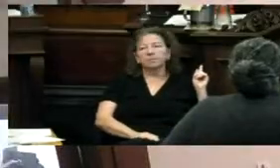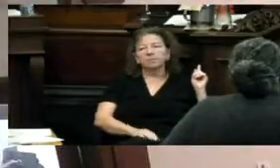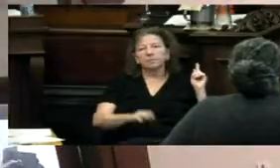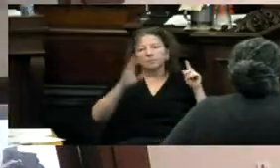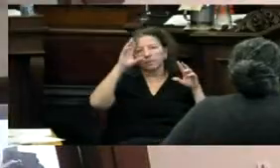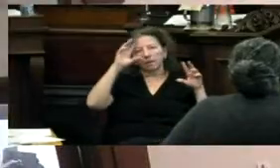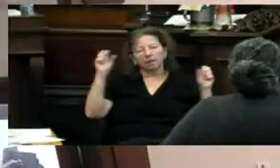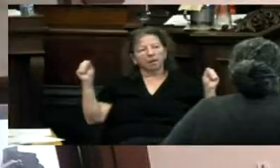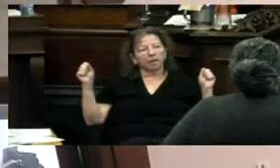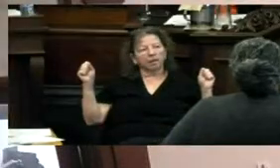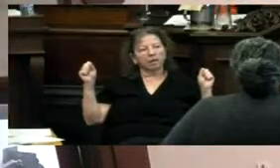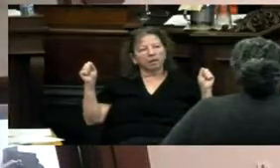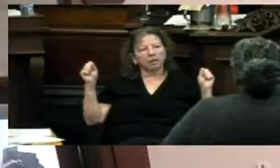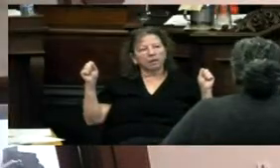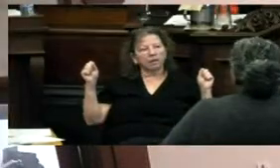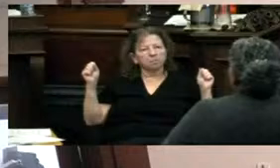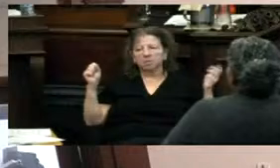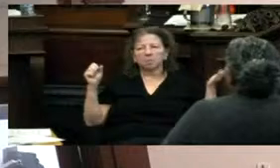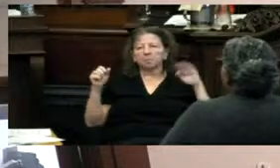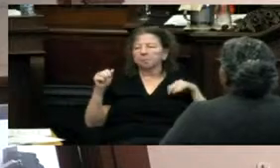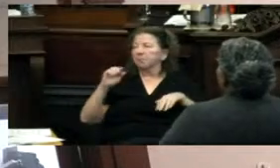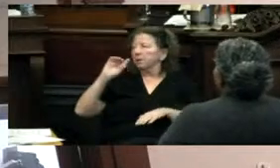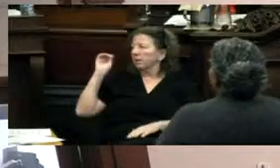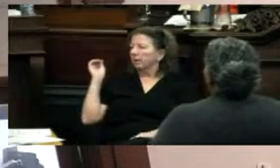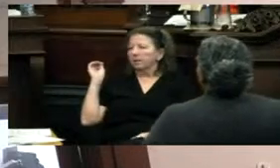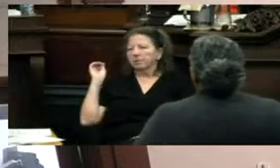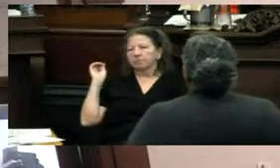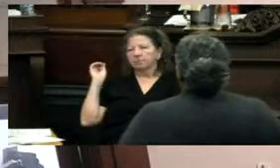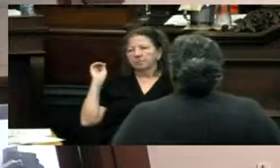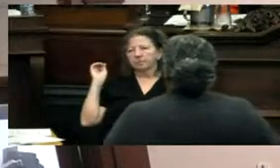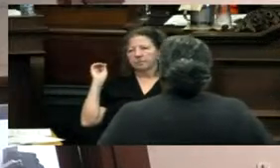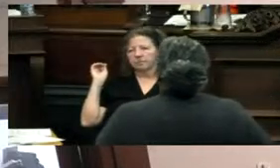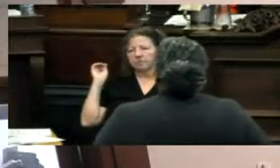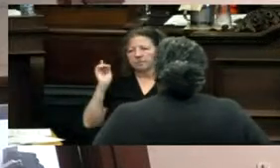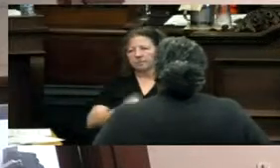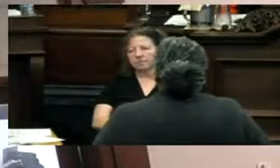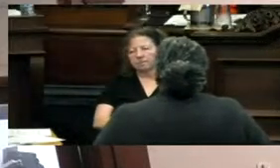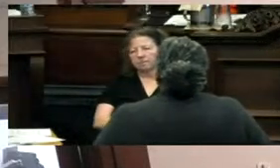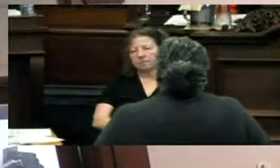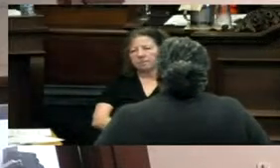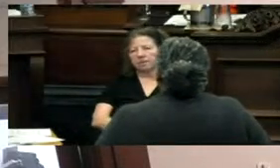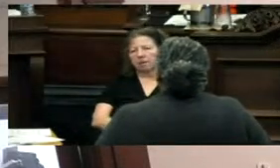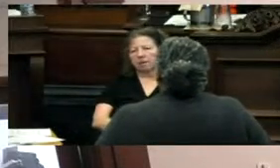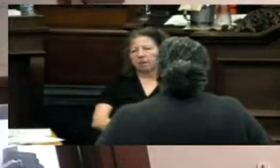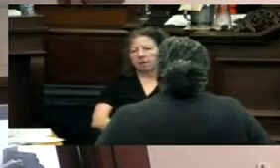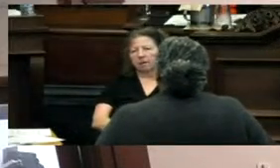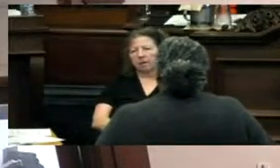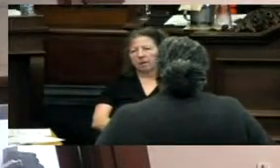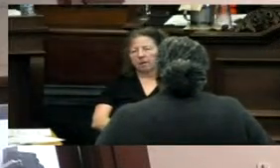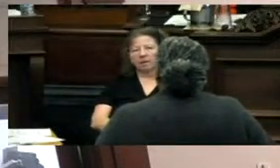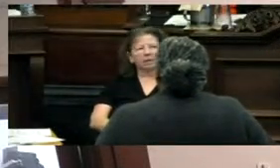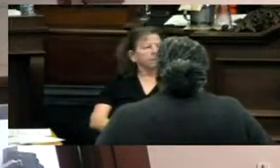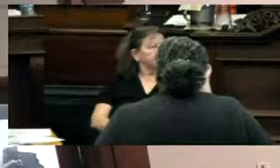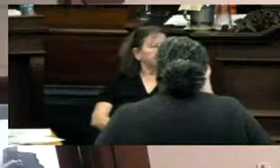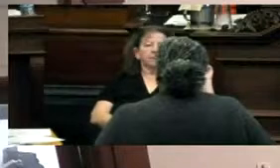you. Council president. Okay.